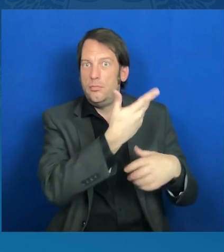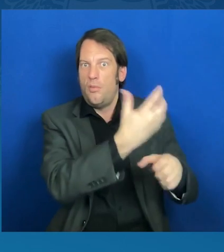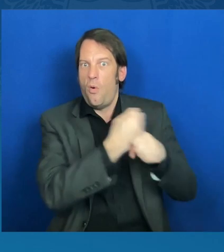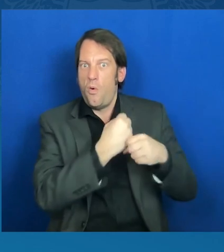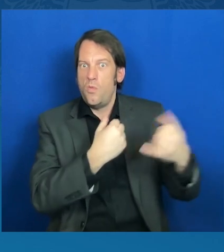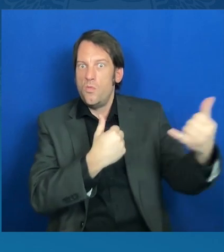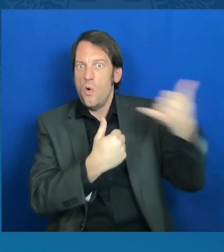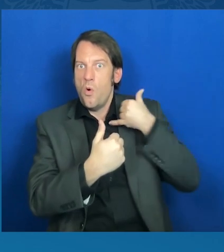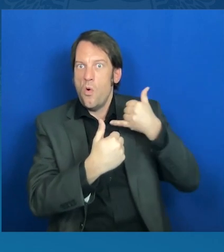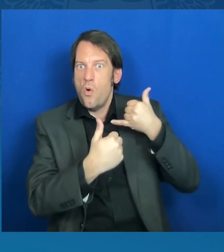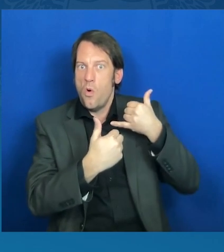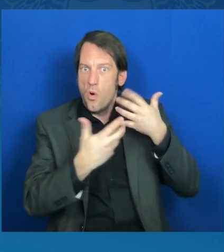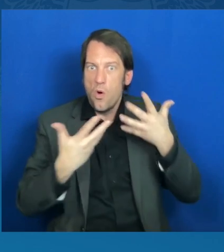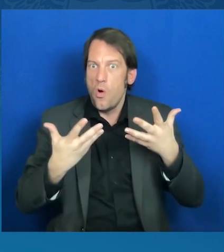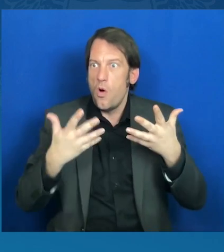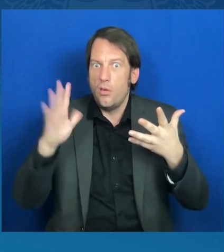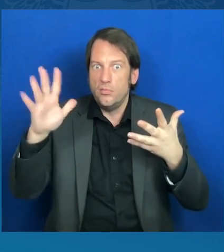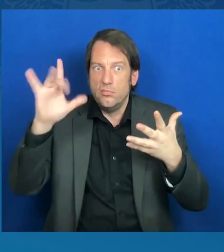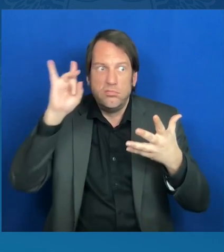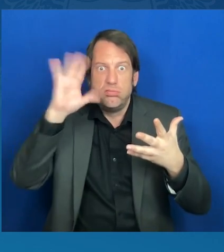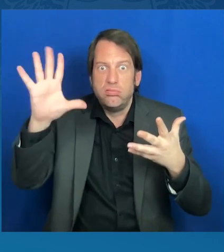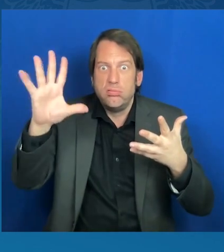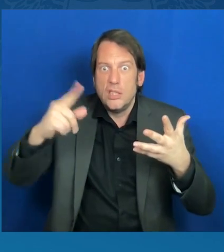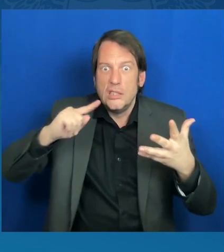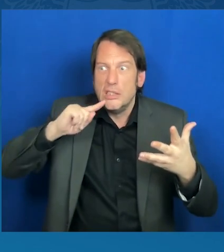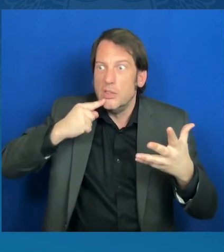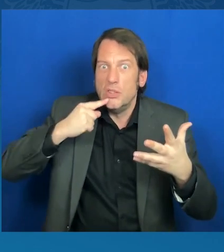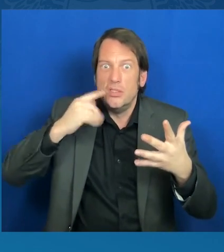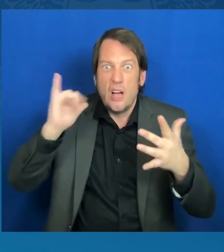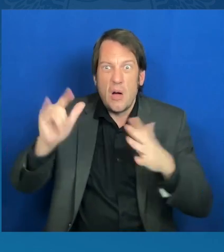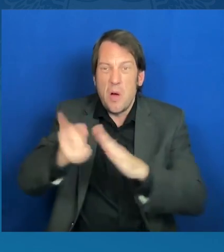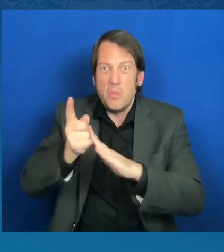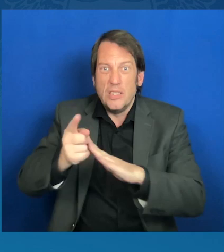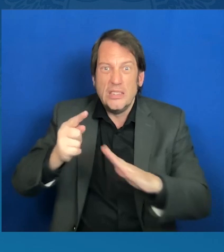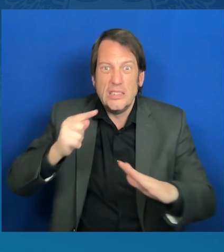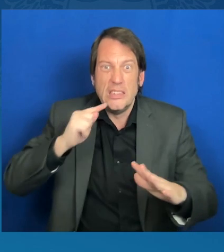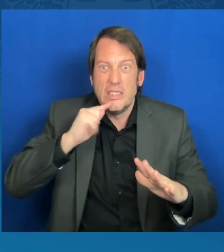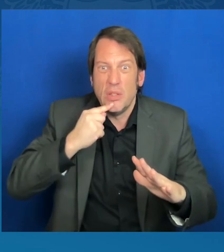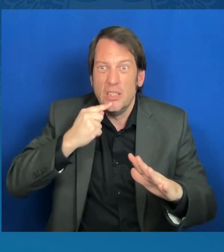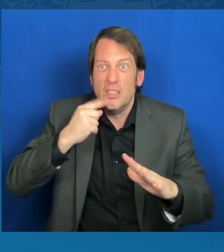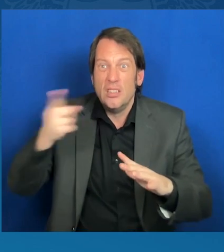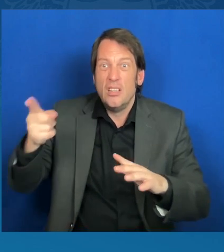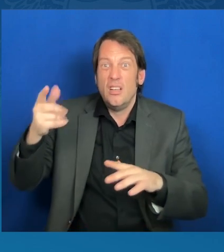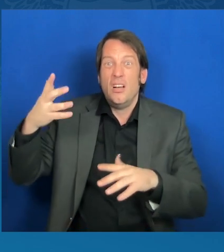It was an intense moment for the Commander-in-Chief of the United States of America.